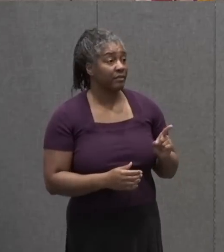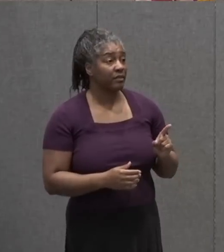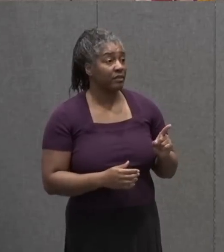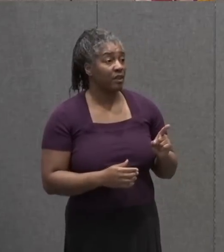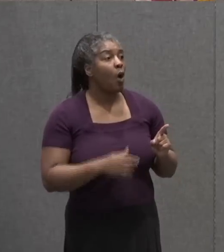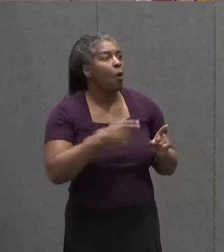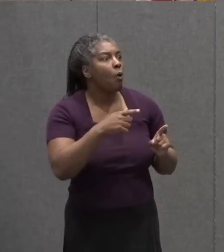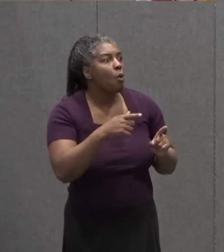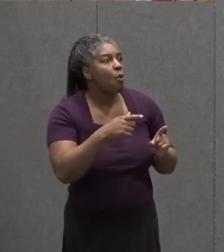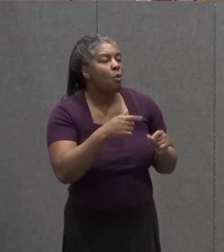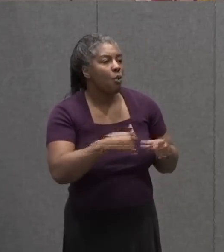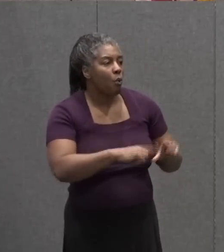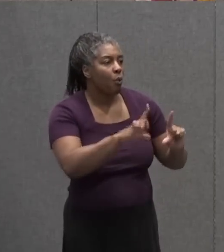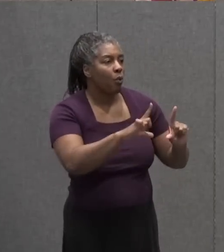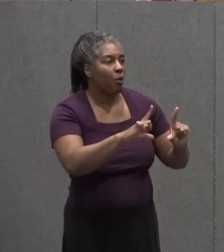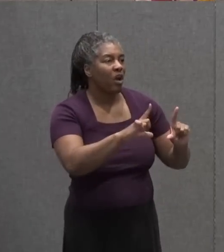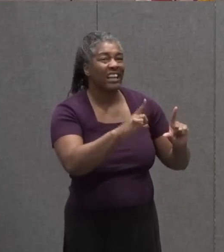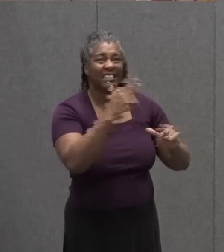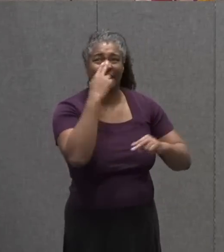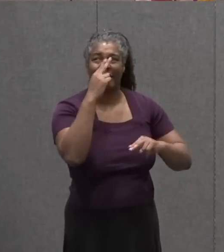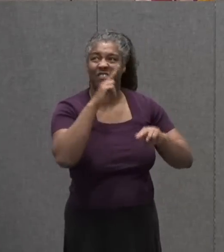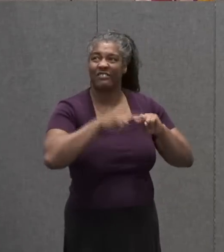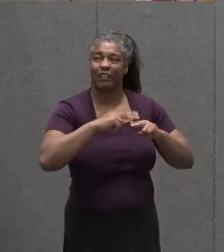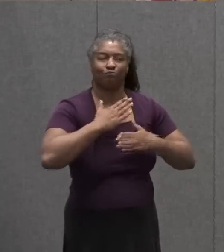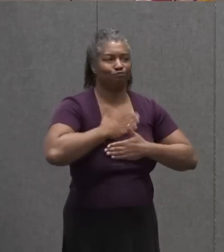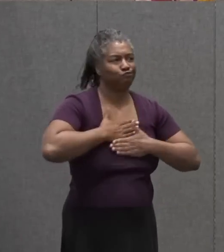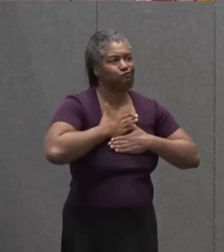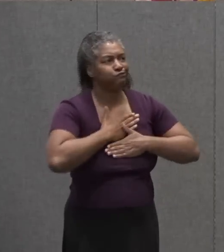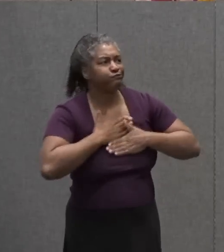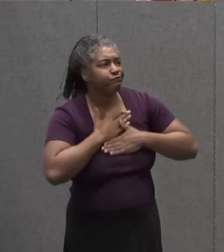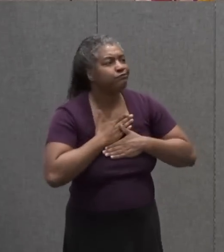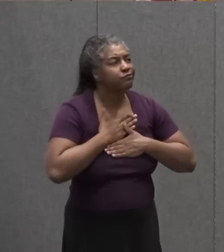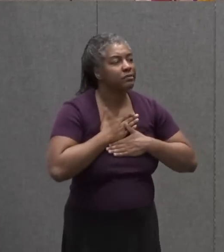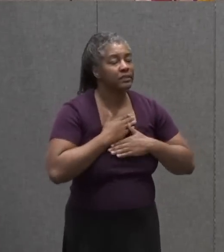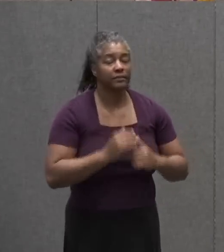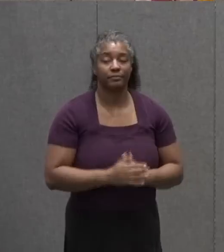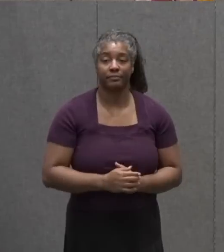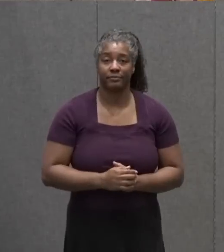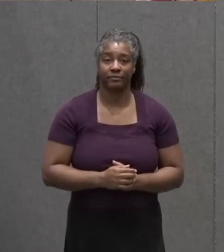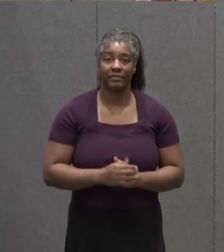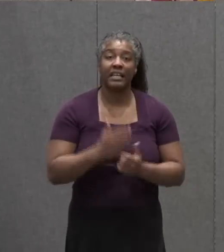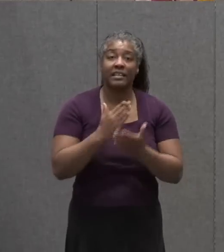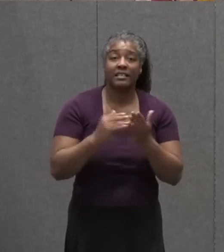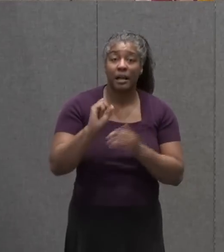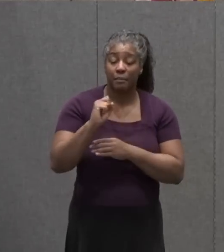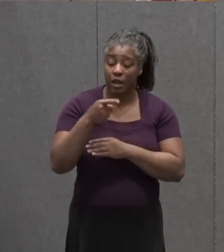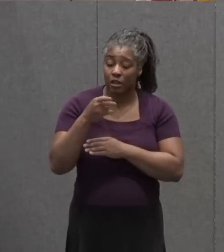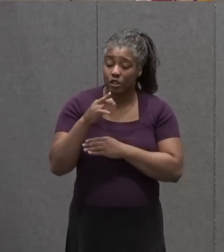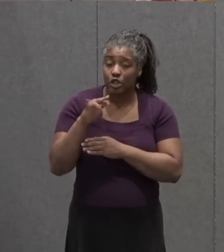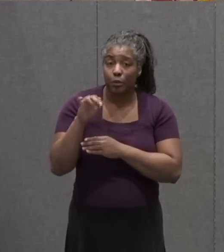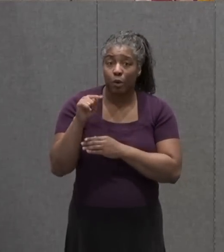There's a sports site that you like to visit but has a chat meaning people who don't know you